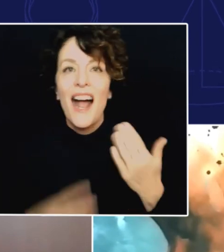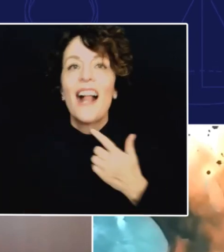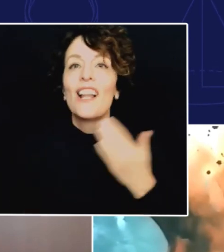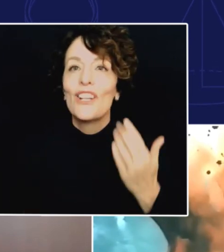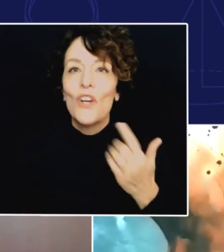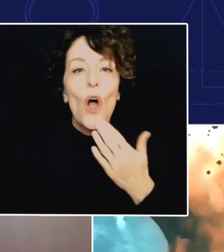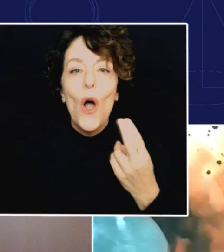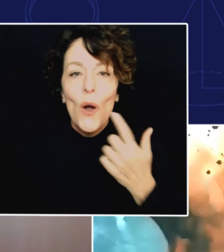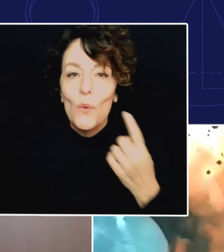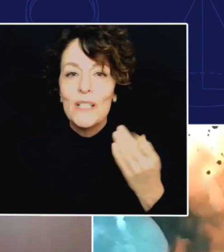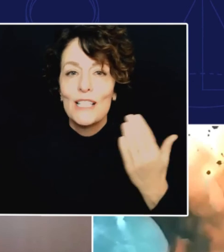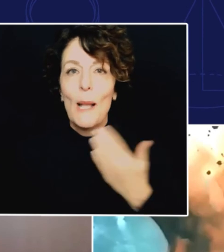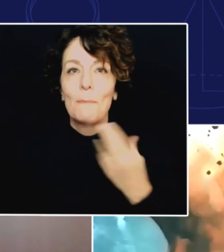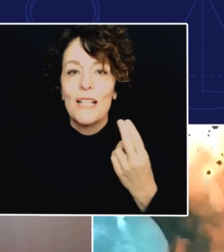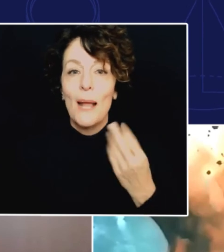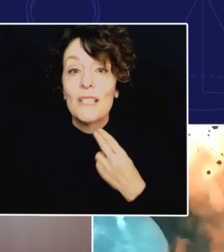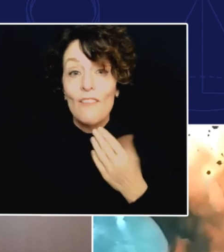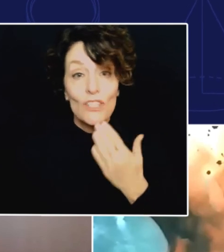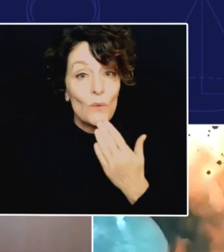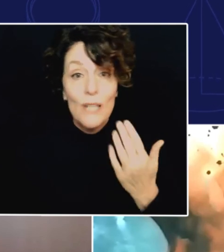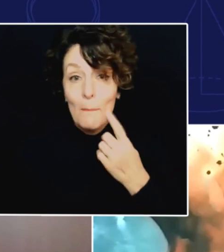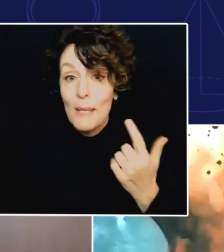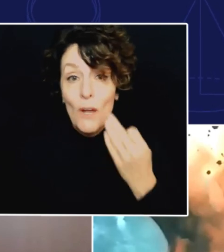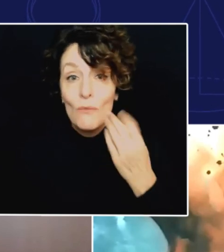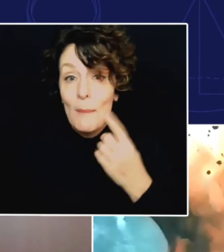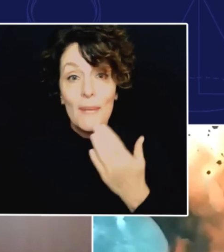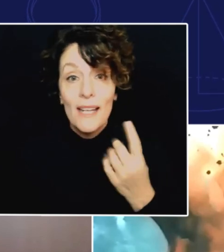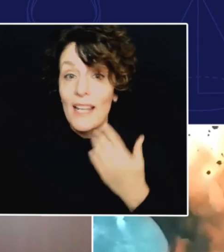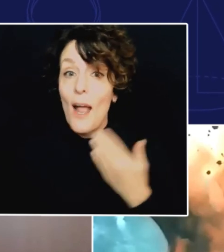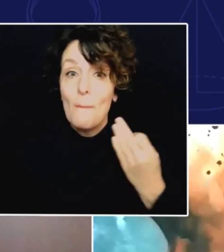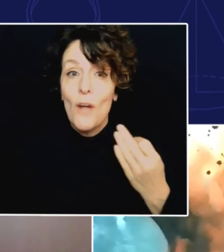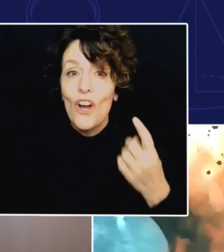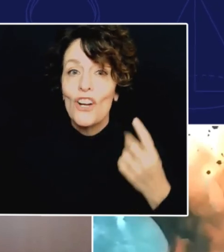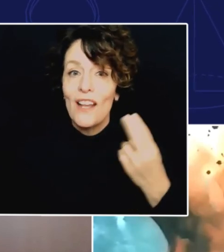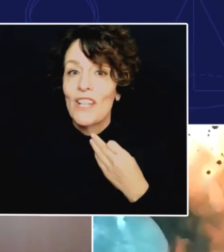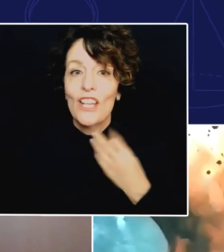It gets a little awkward sometimes, you know, having to tell people repeatedly that I'm Hard of Hearing